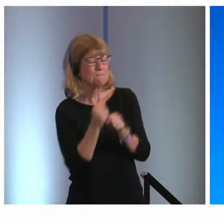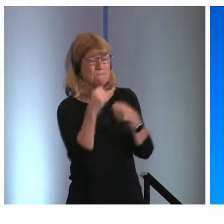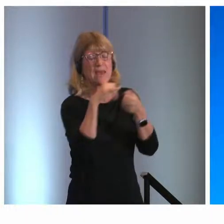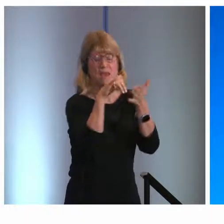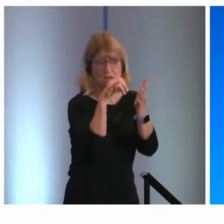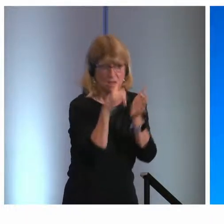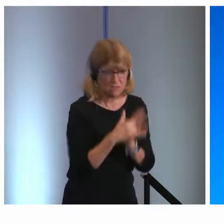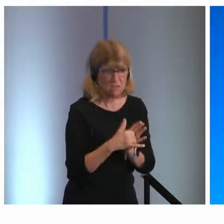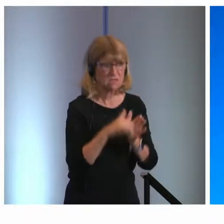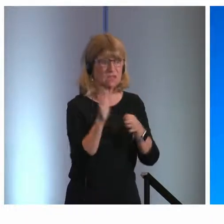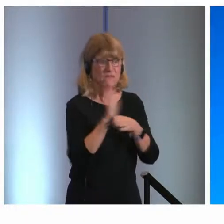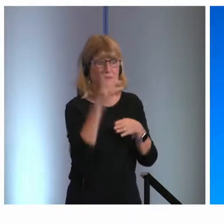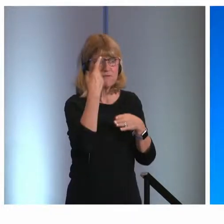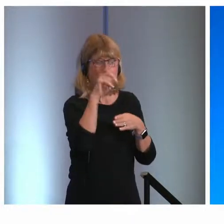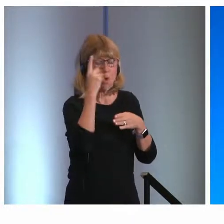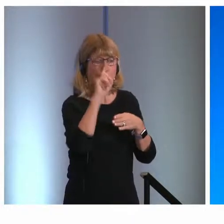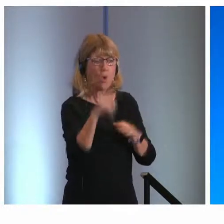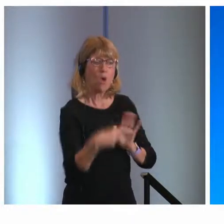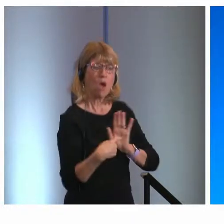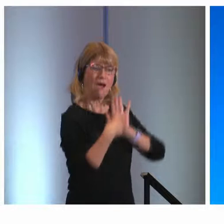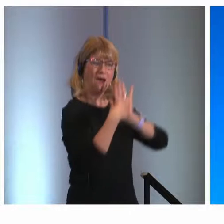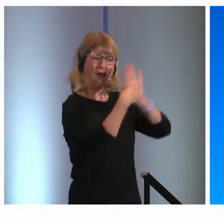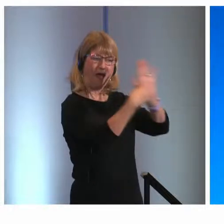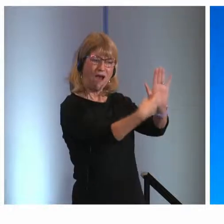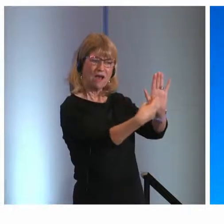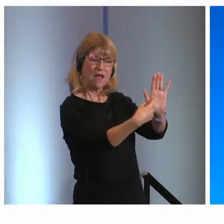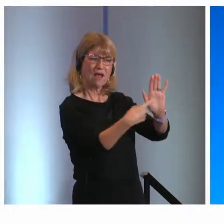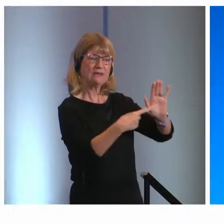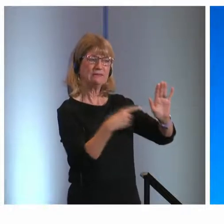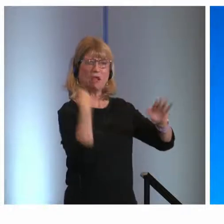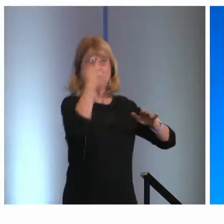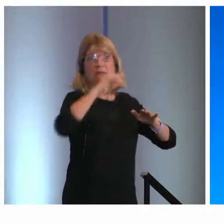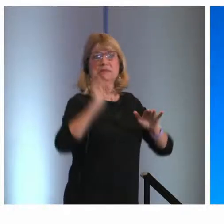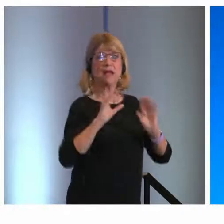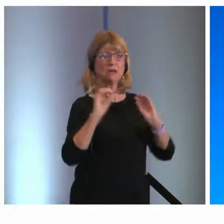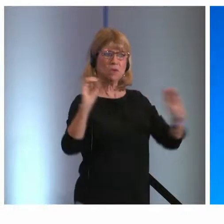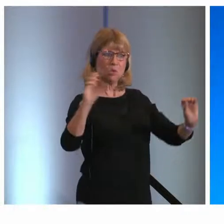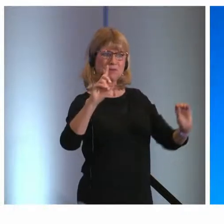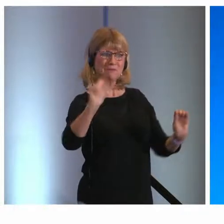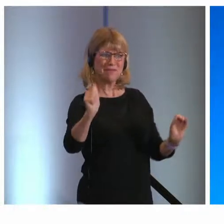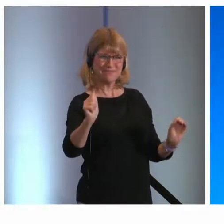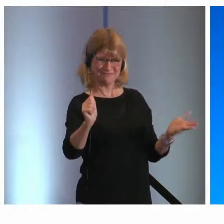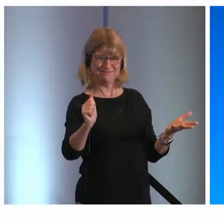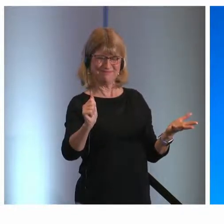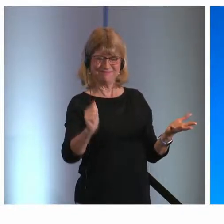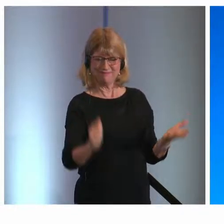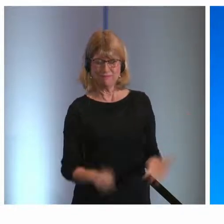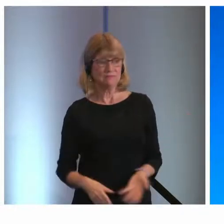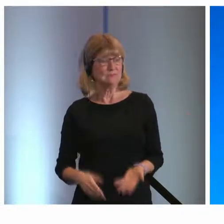artists, and activists with disabilities, to make this film